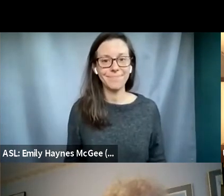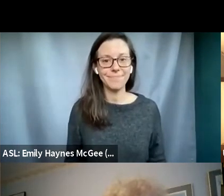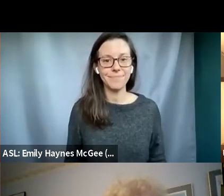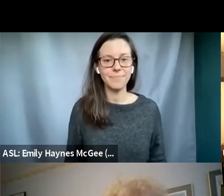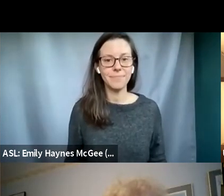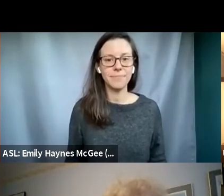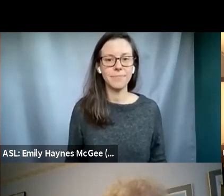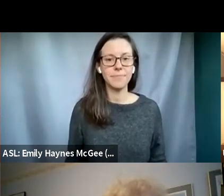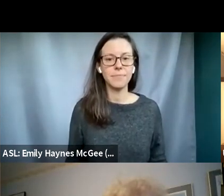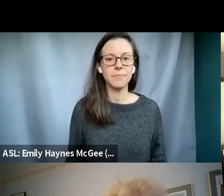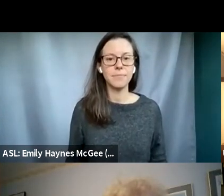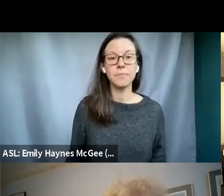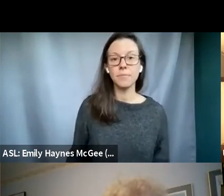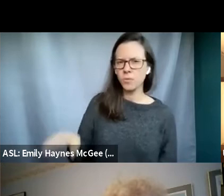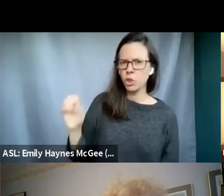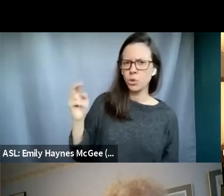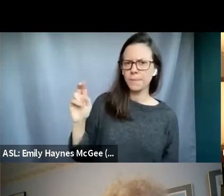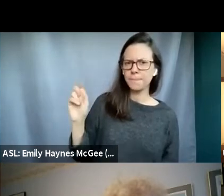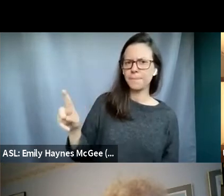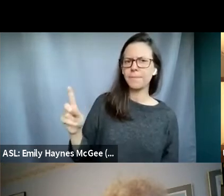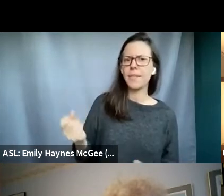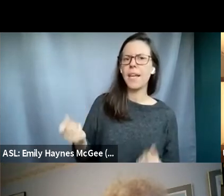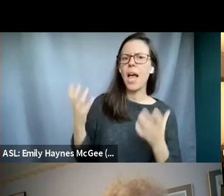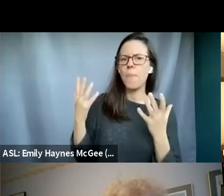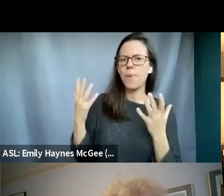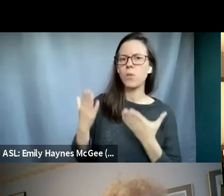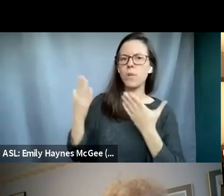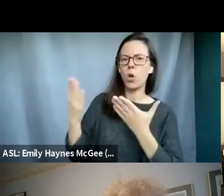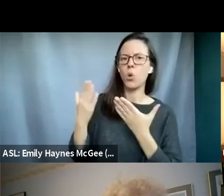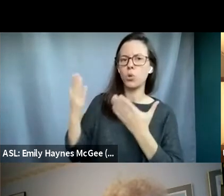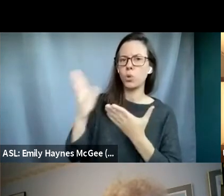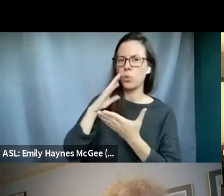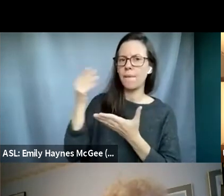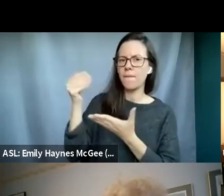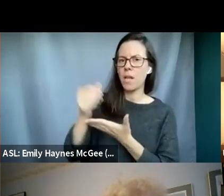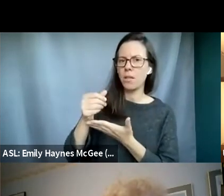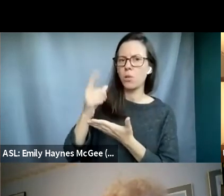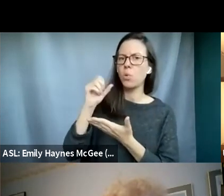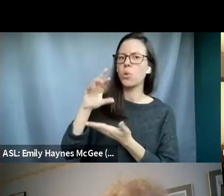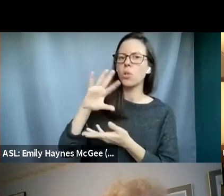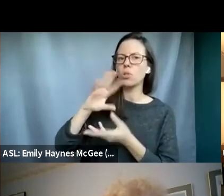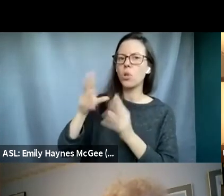Susan asks is there a limit on the number of proposals you'll fund or a total number amount?